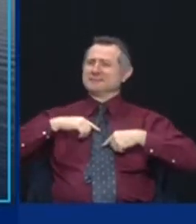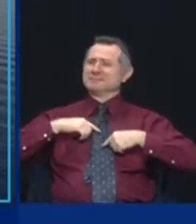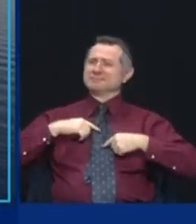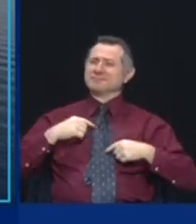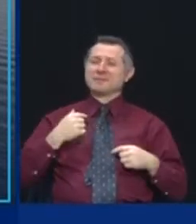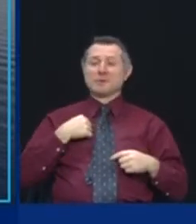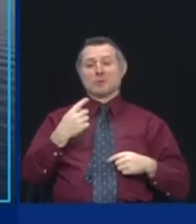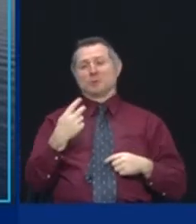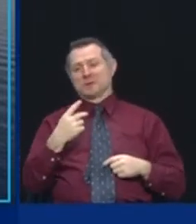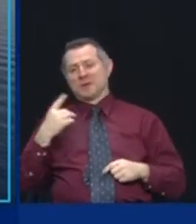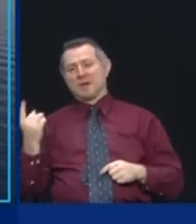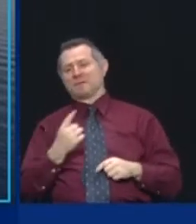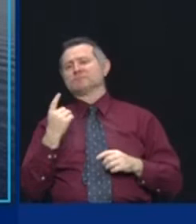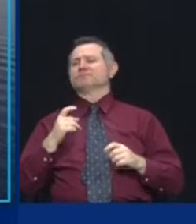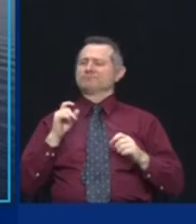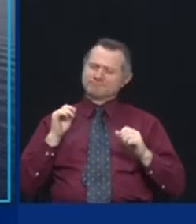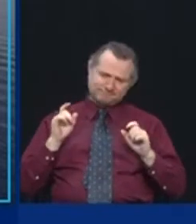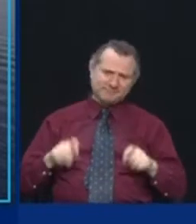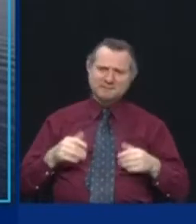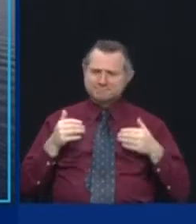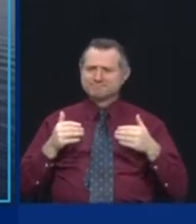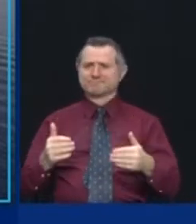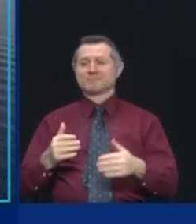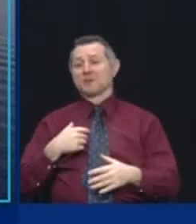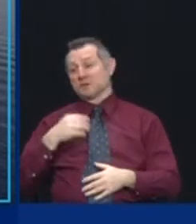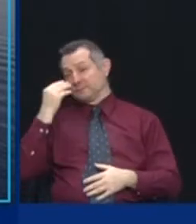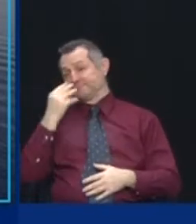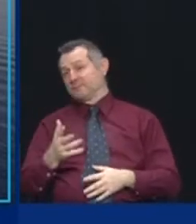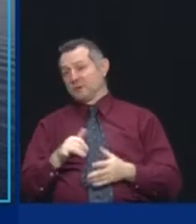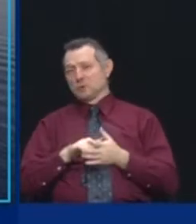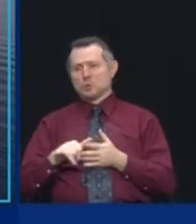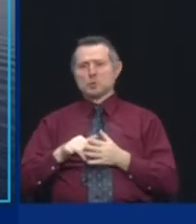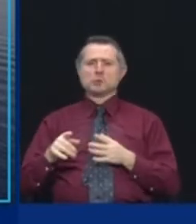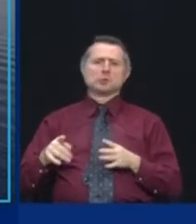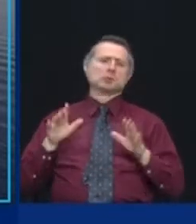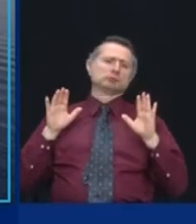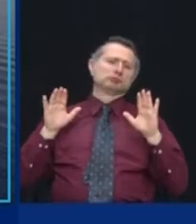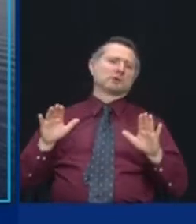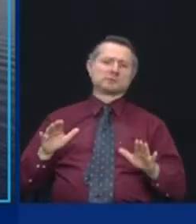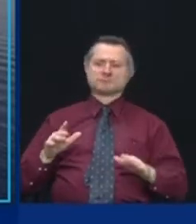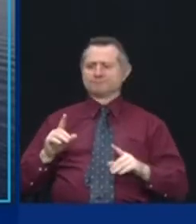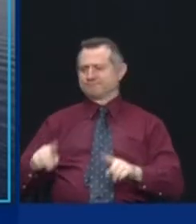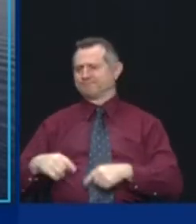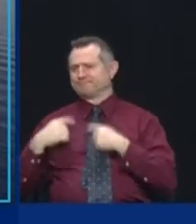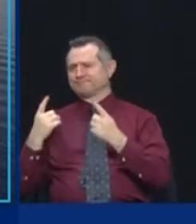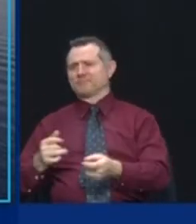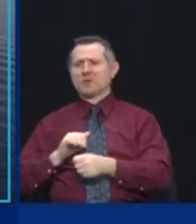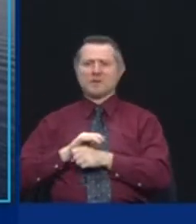IT'S ABOUT WE. AND WE HAVE TO DO IT.